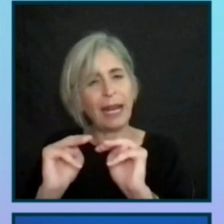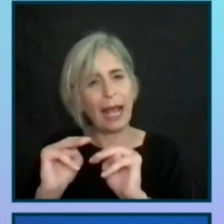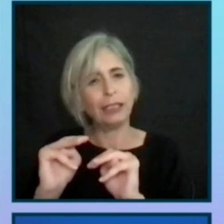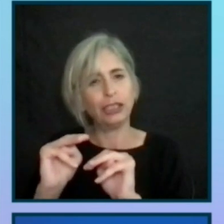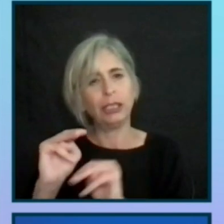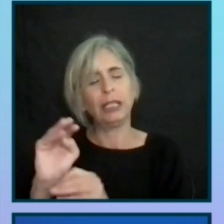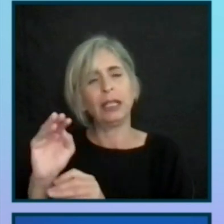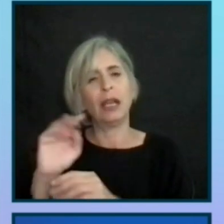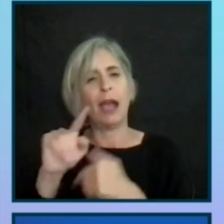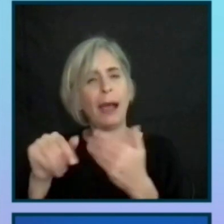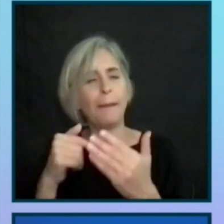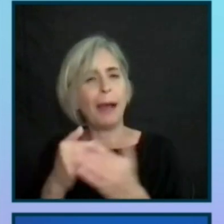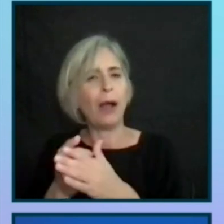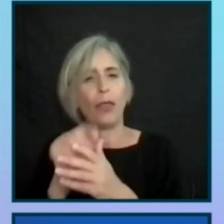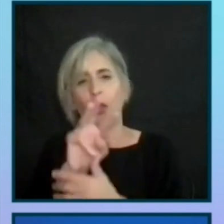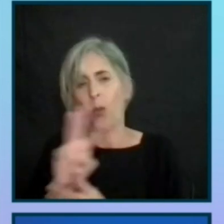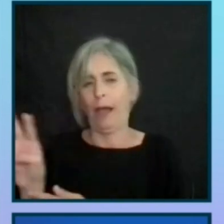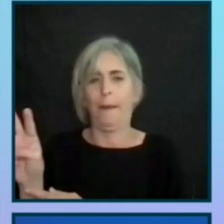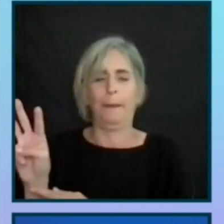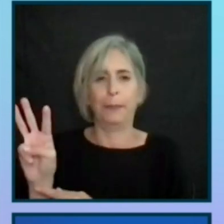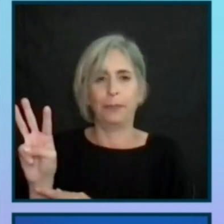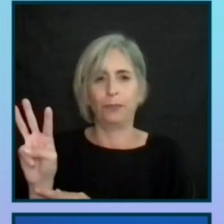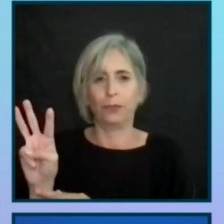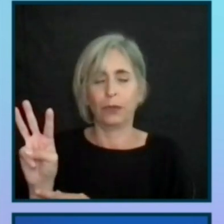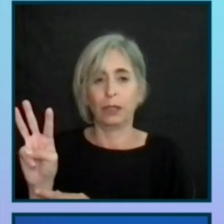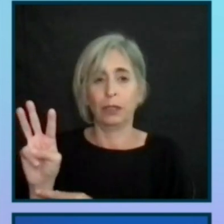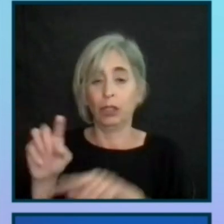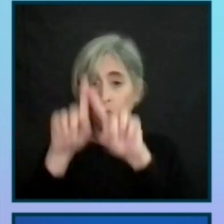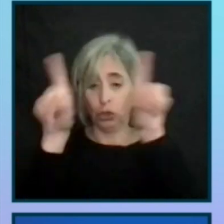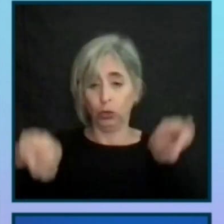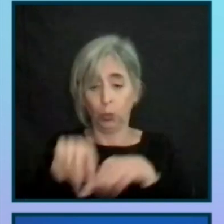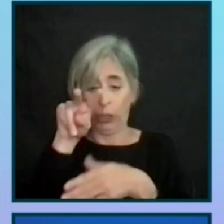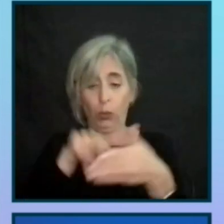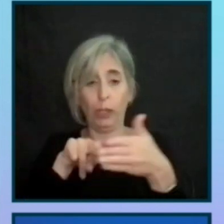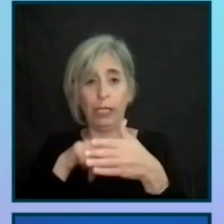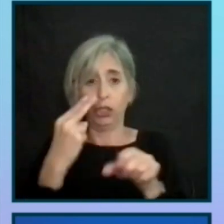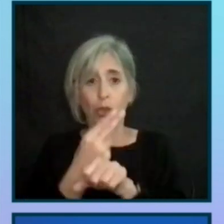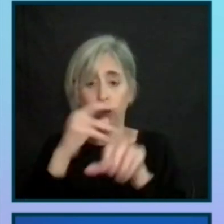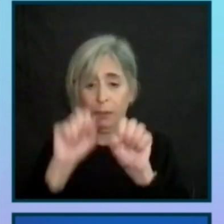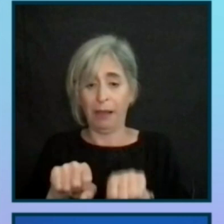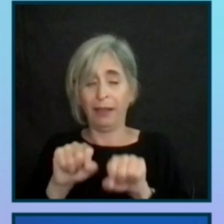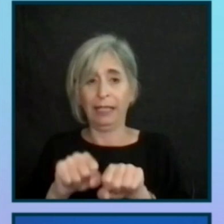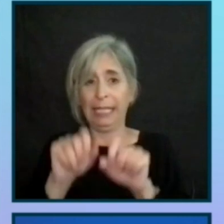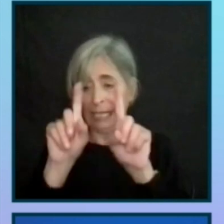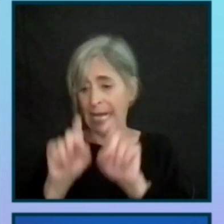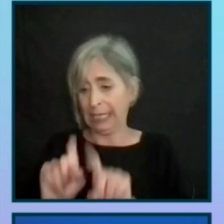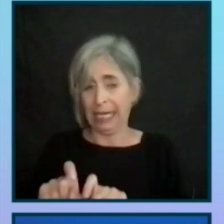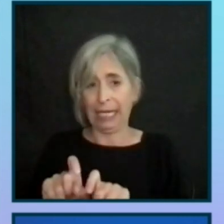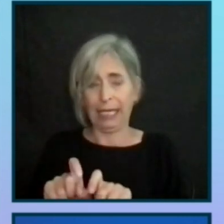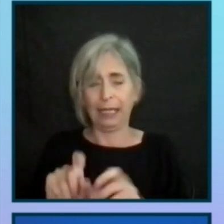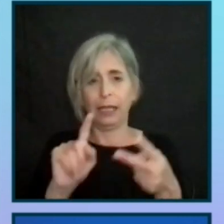When it came to the web, we performed screen reader usability testing. We tested the registration log in